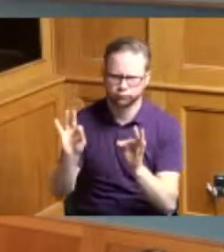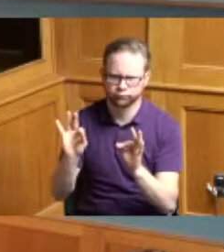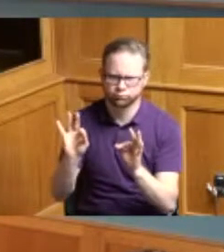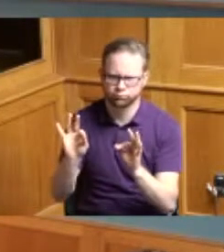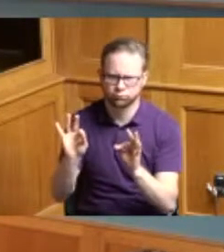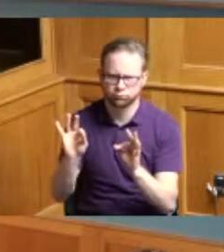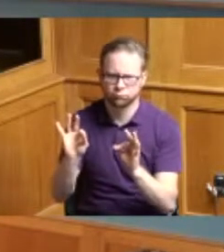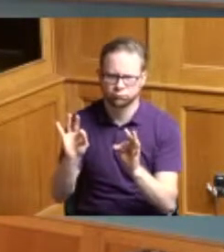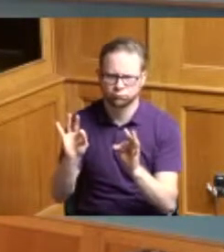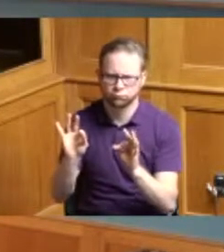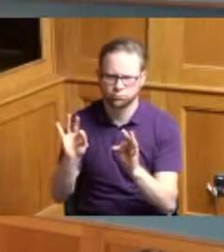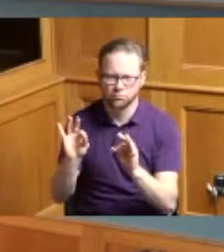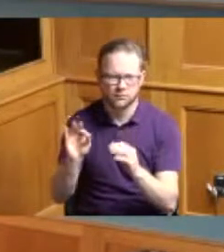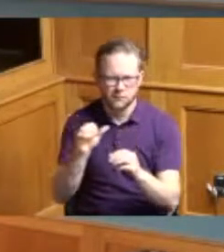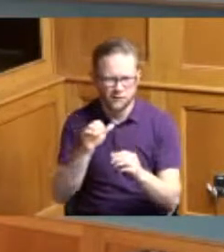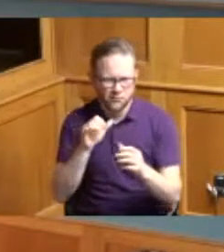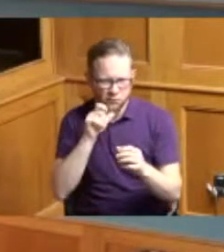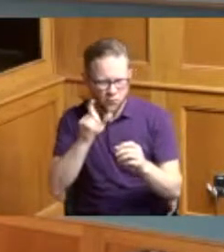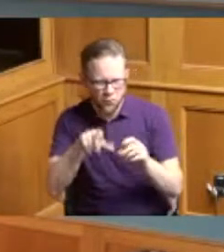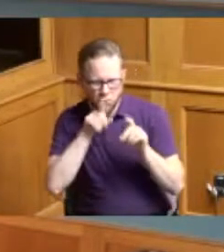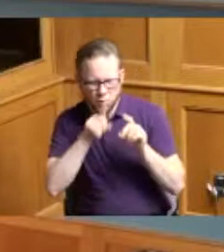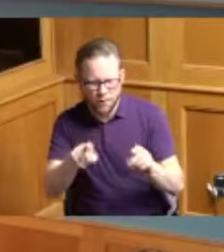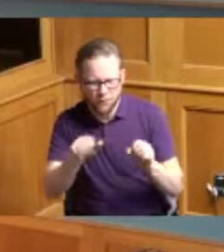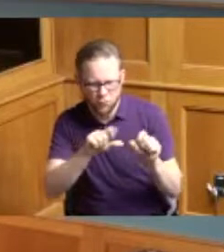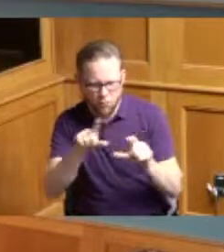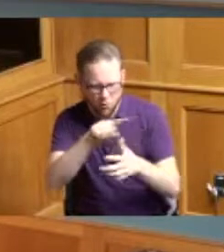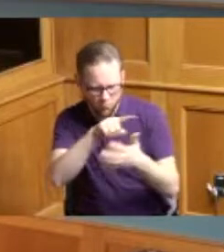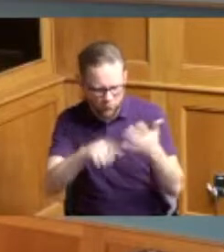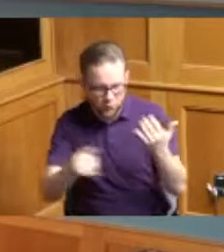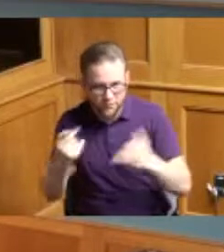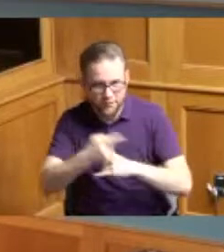get answered today because I think we people are watching we didn't give them a whole lot